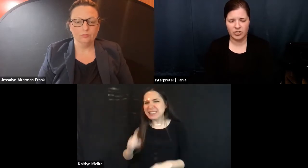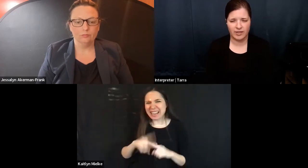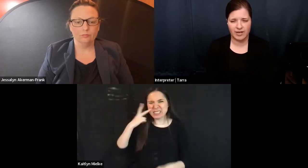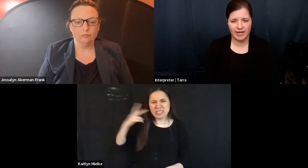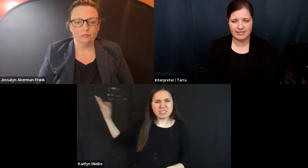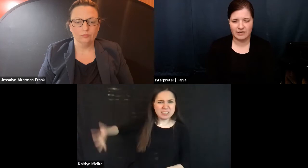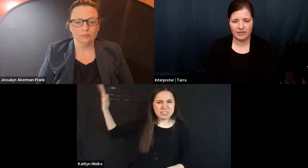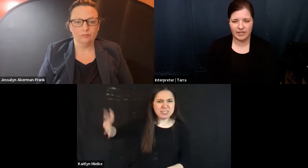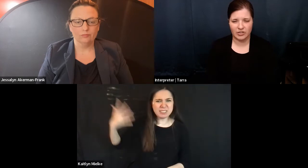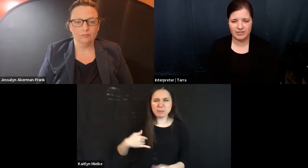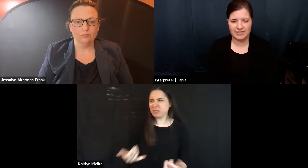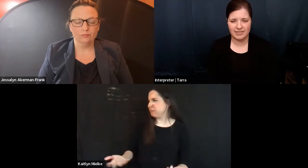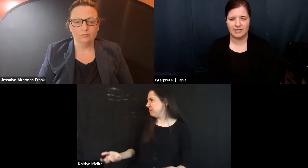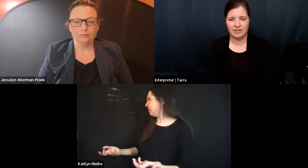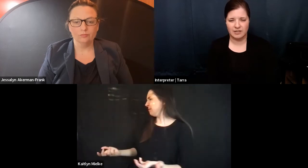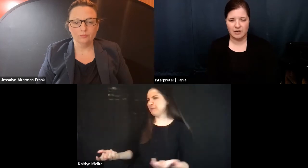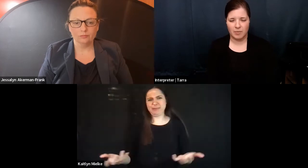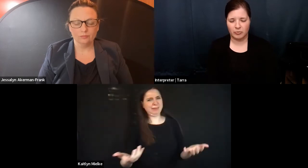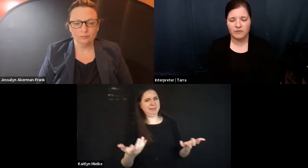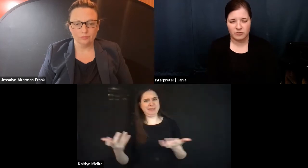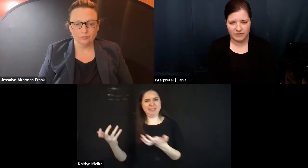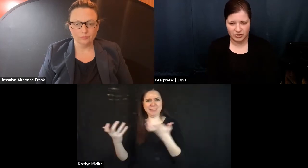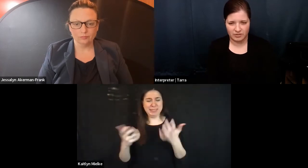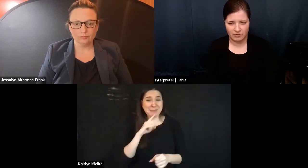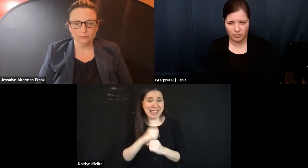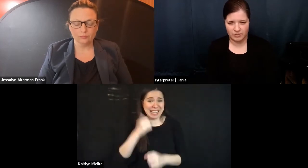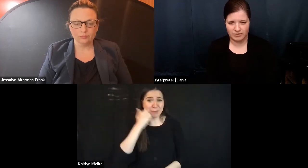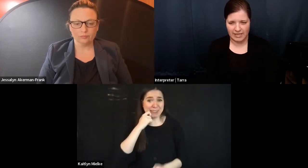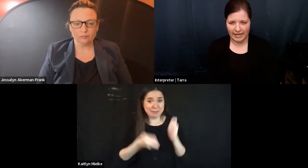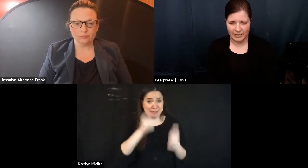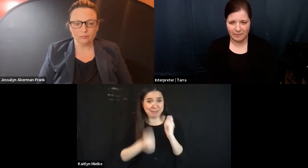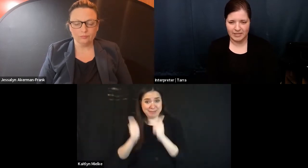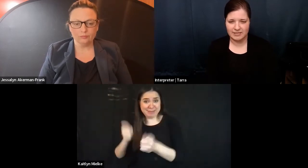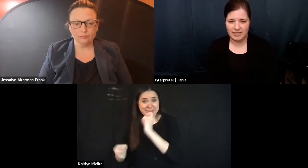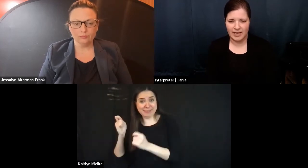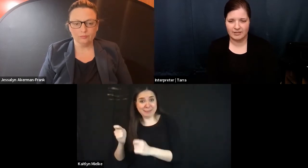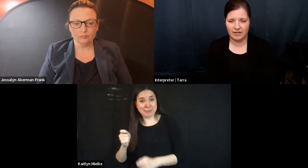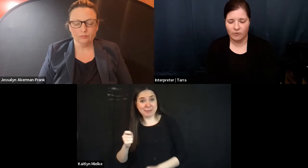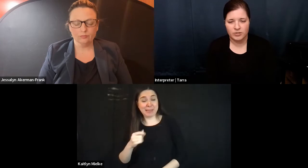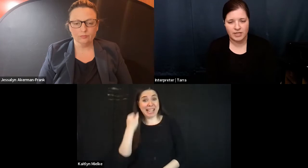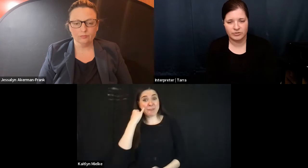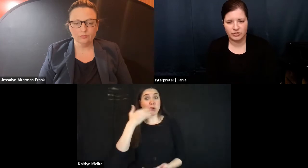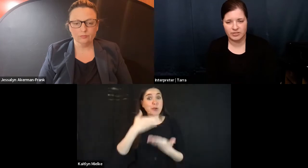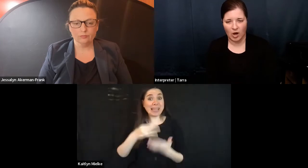I didn't even notice.